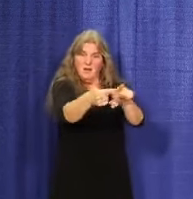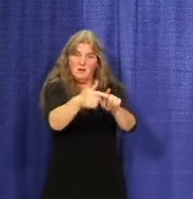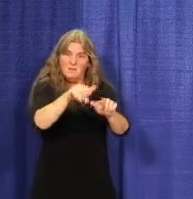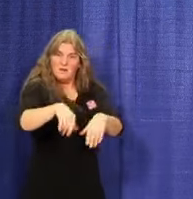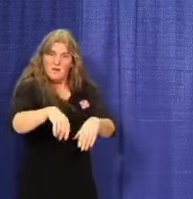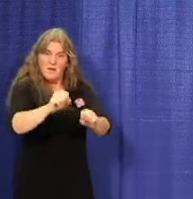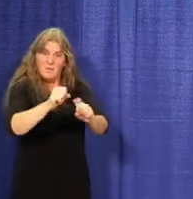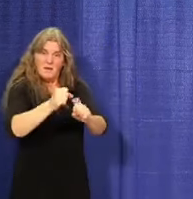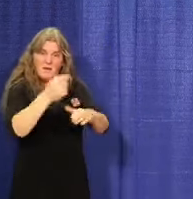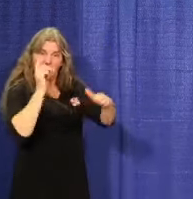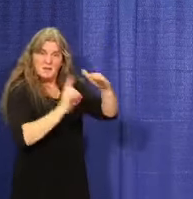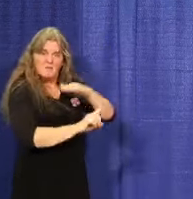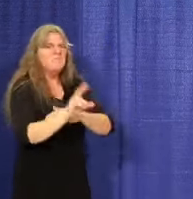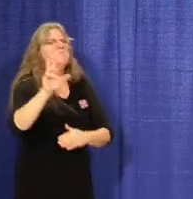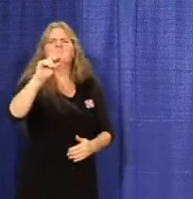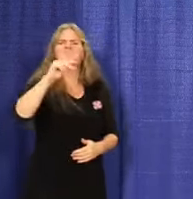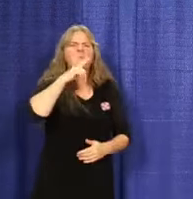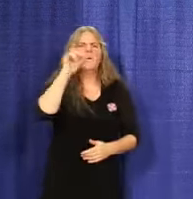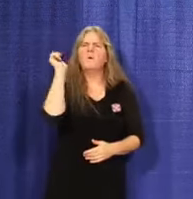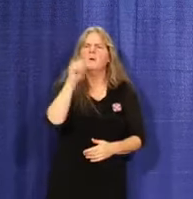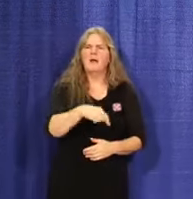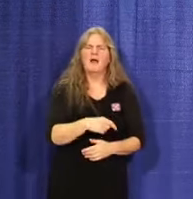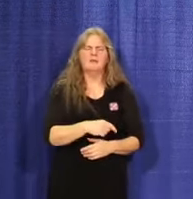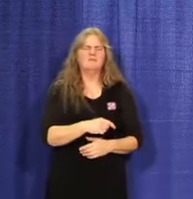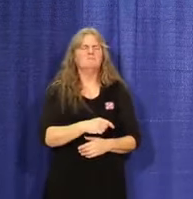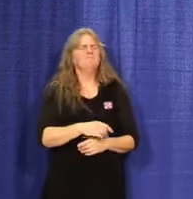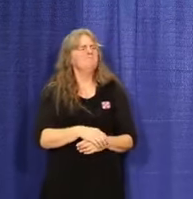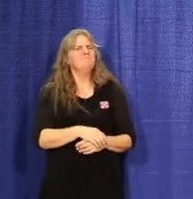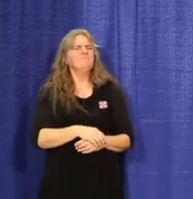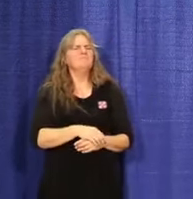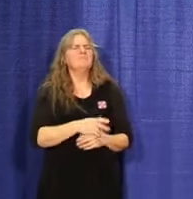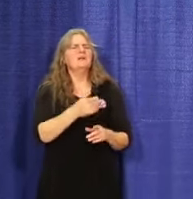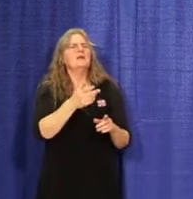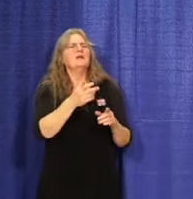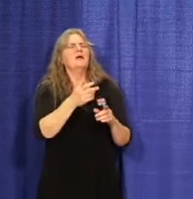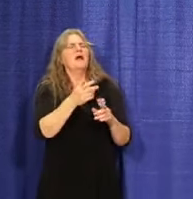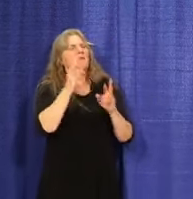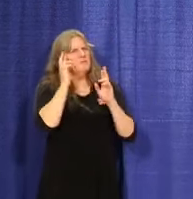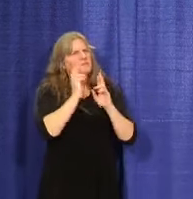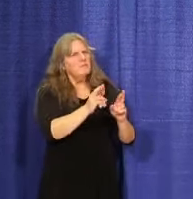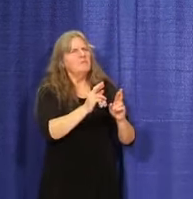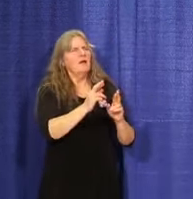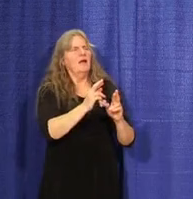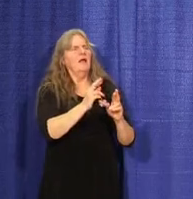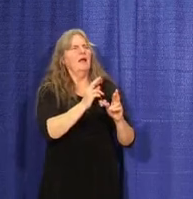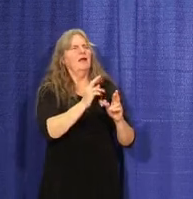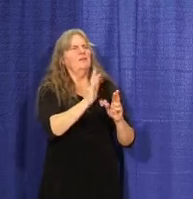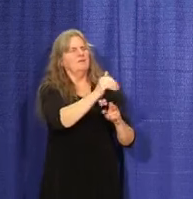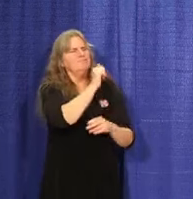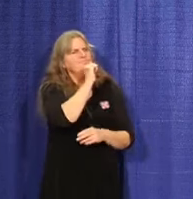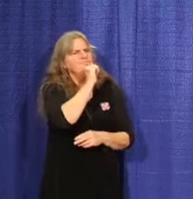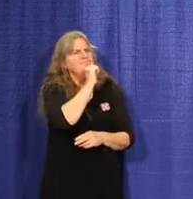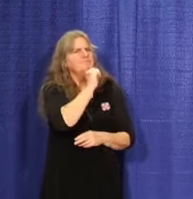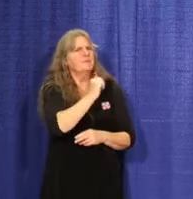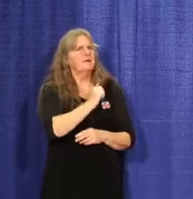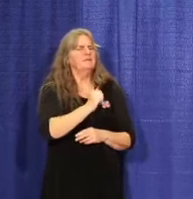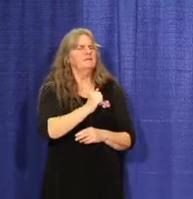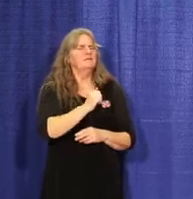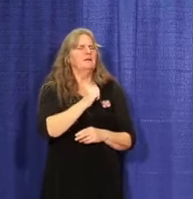by respecting individuals' right to privacy in not contributing to the air and shame by publicly speculating about cases and